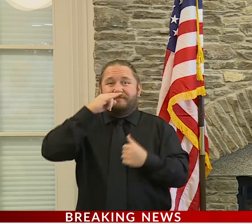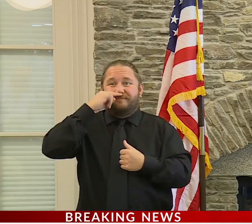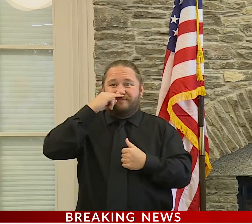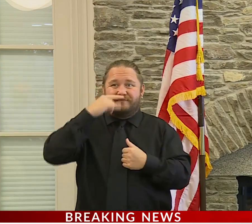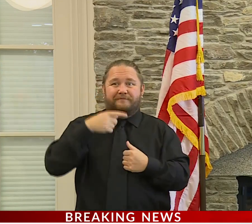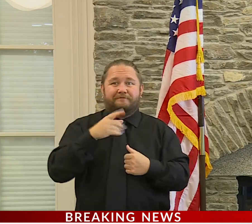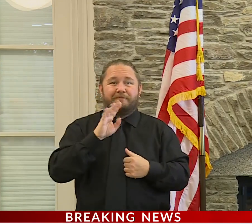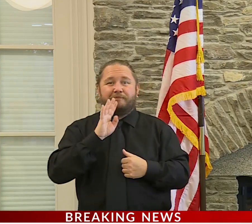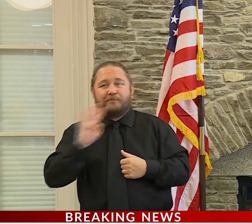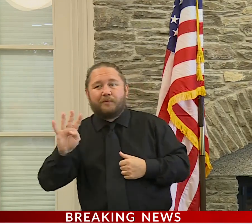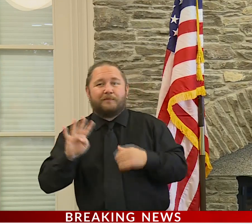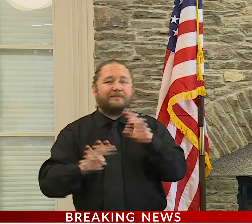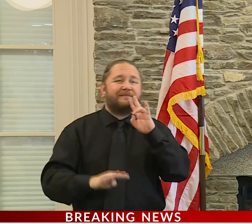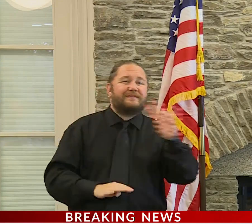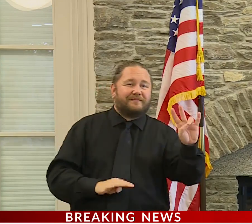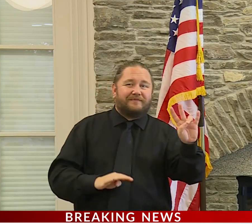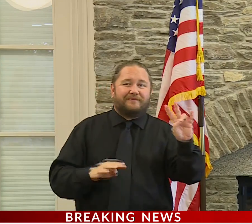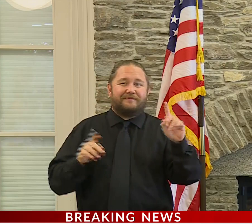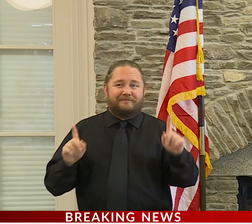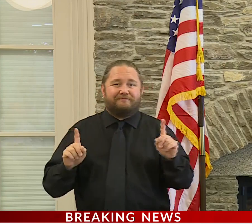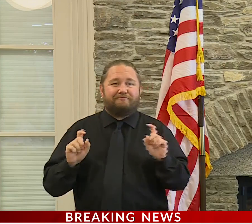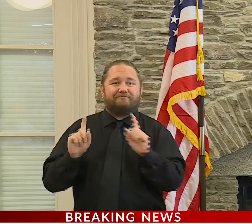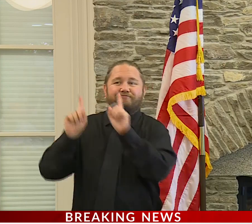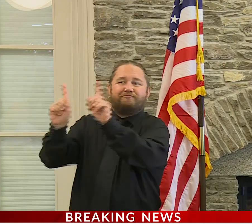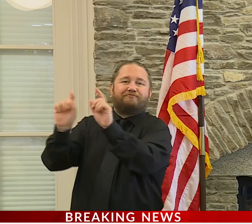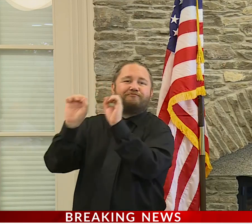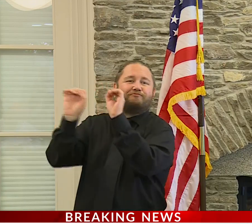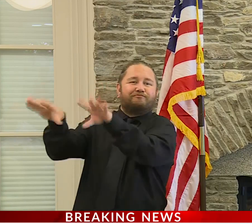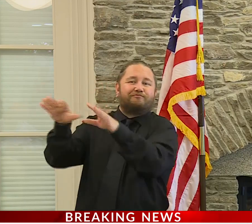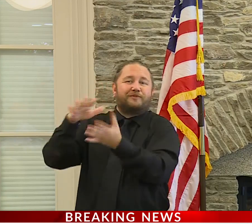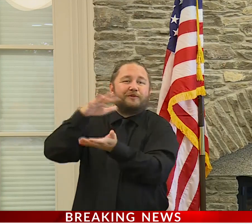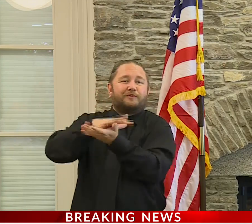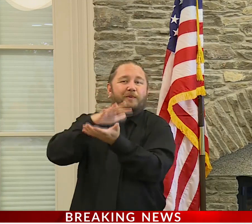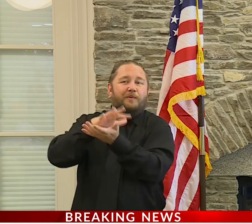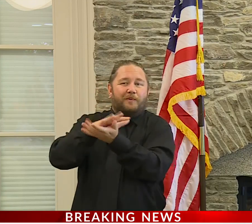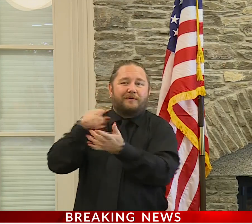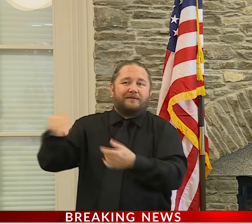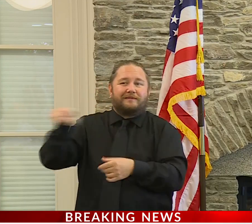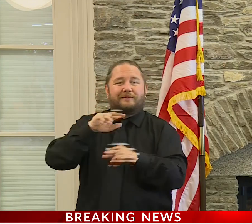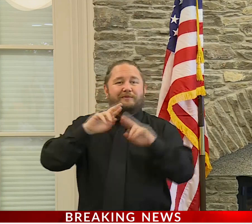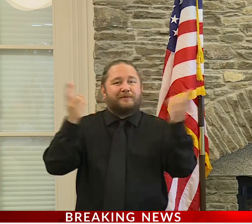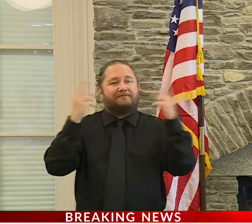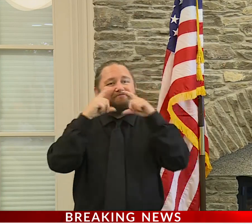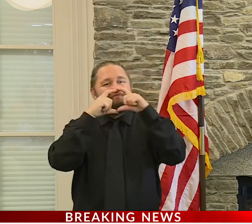YESTERDAY MORNING MASK. READY TO GO. AND AS A PARENT WANT TO KEEP THEM IN THAT CLASSROOM SO THAT THEY LEARN. AND I WANT